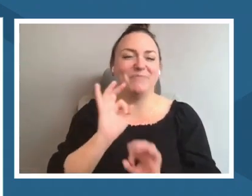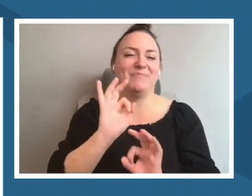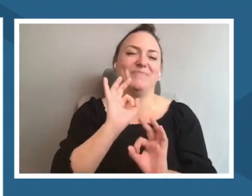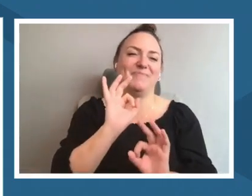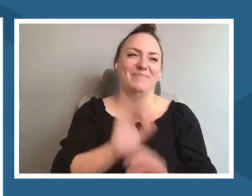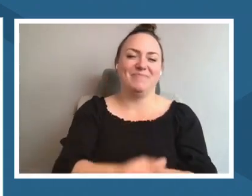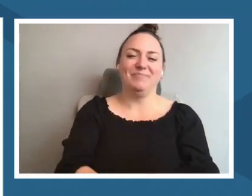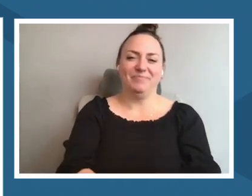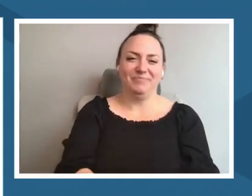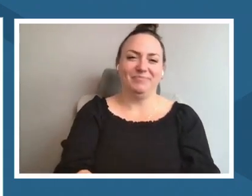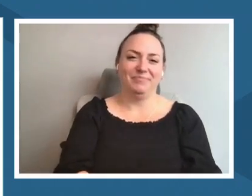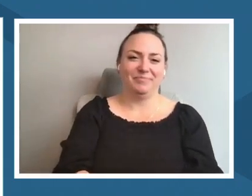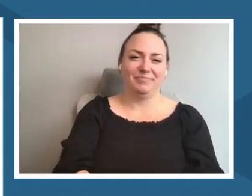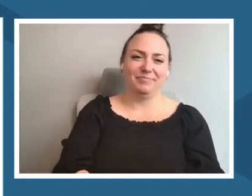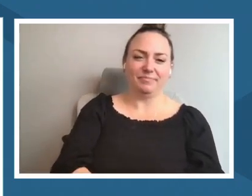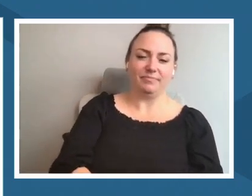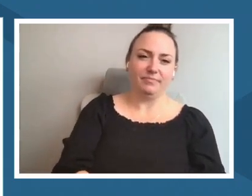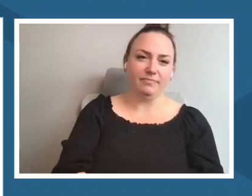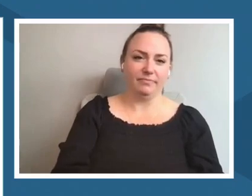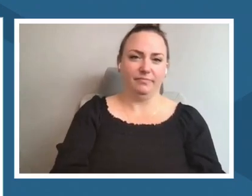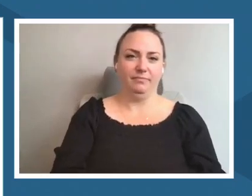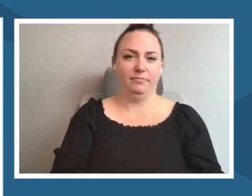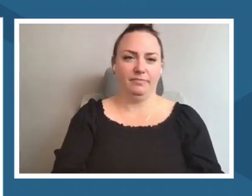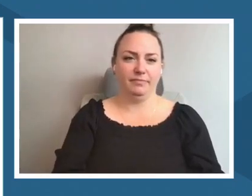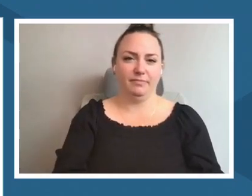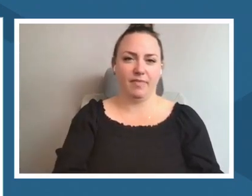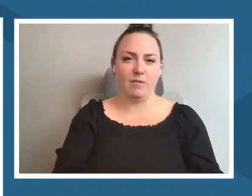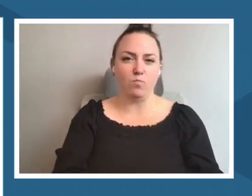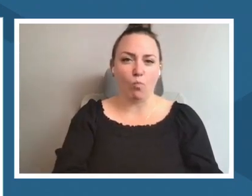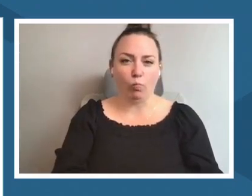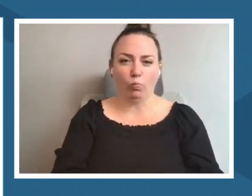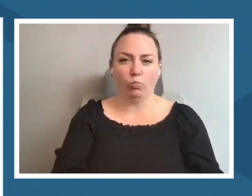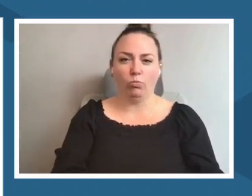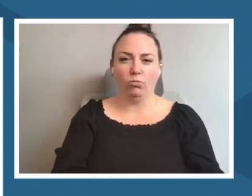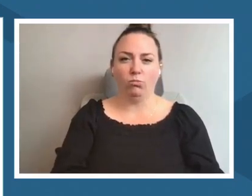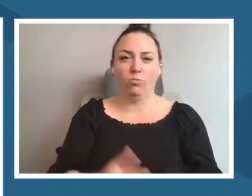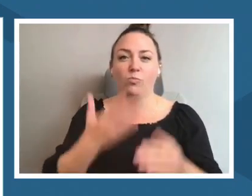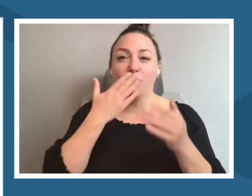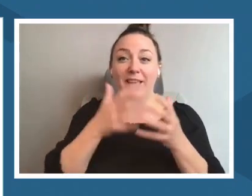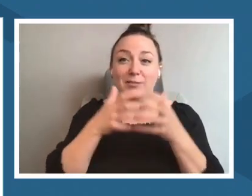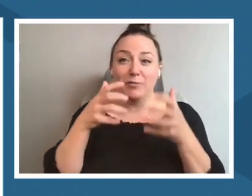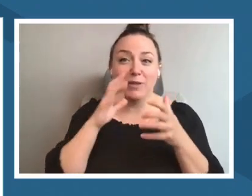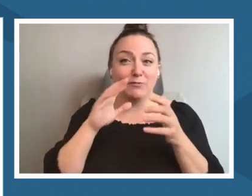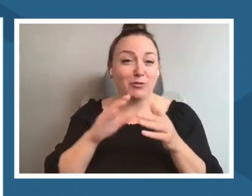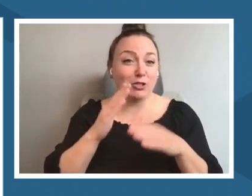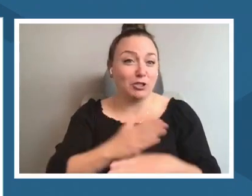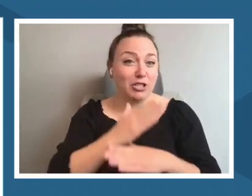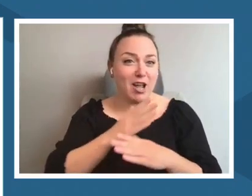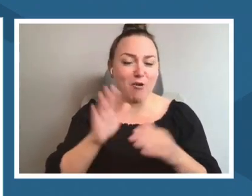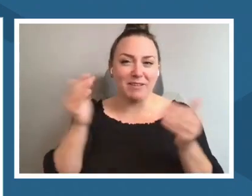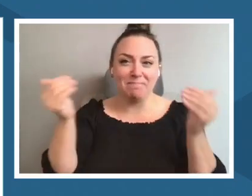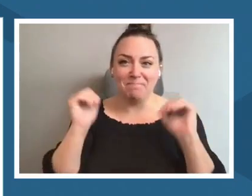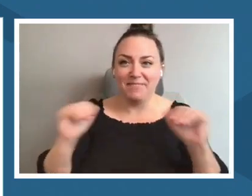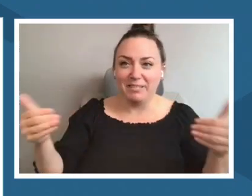well thank you so much for sharing everyone let's go into introductions